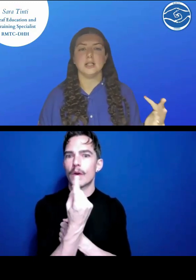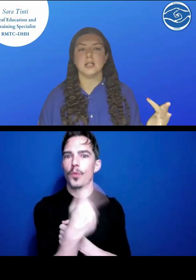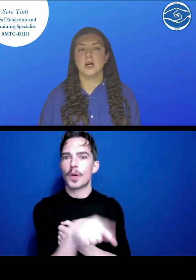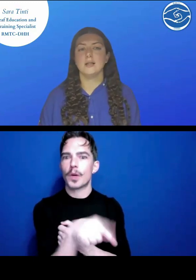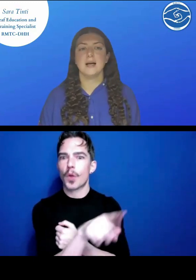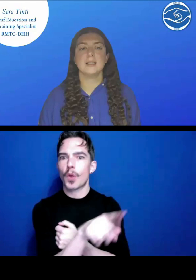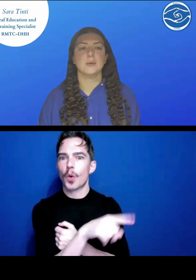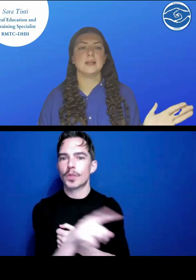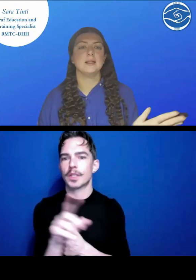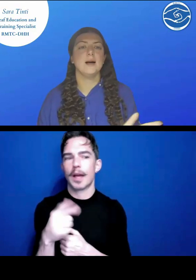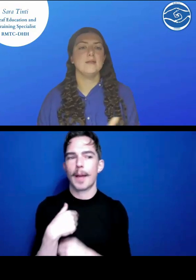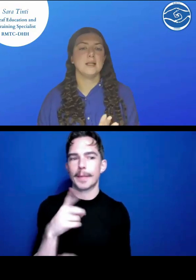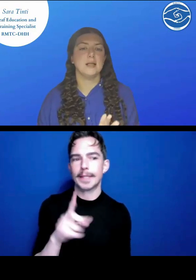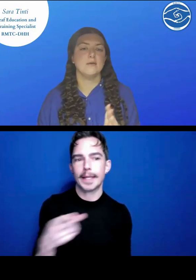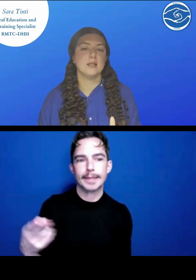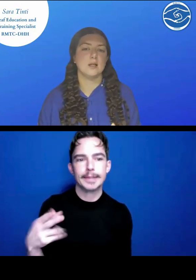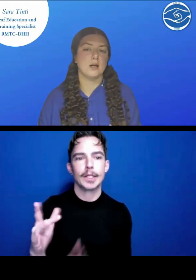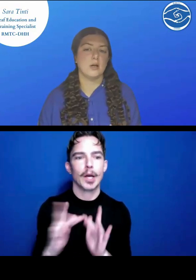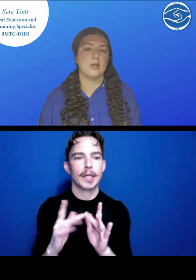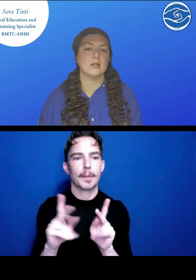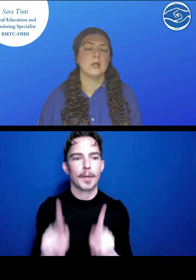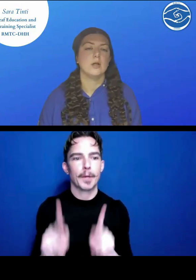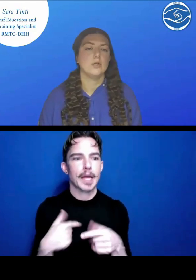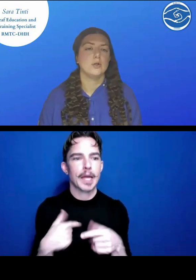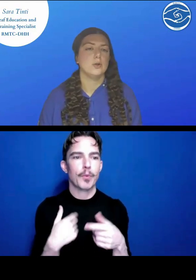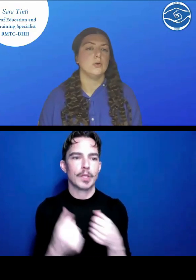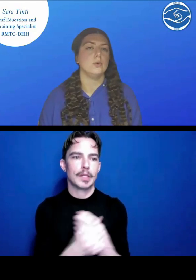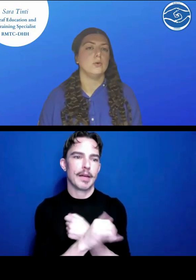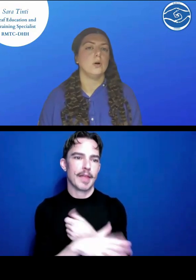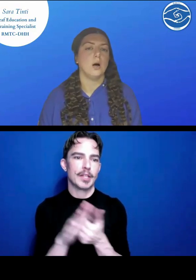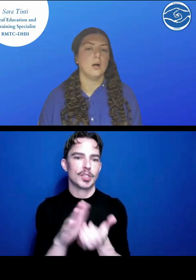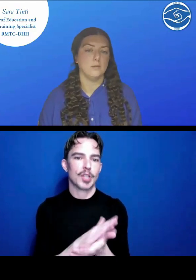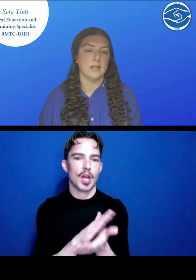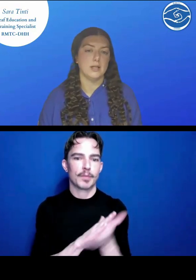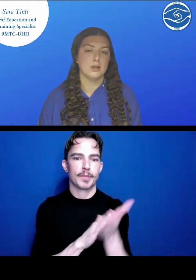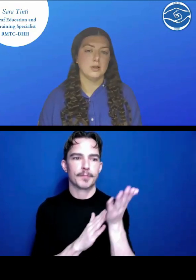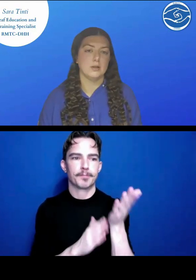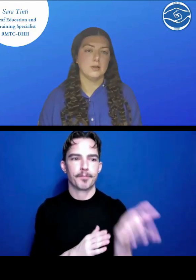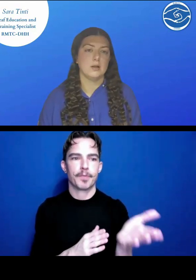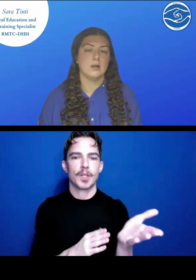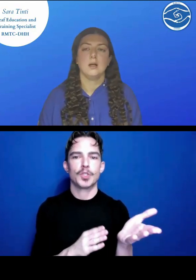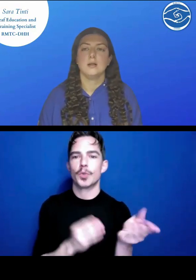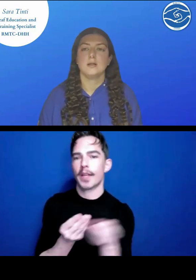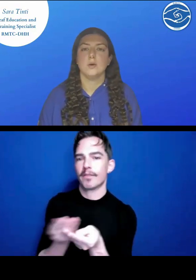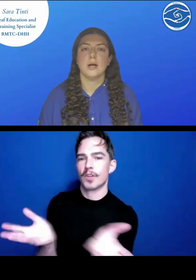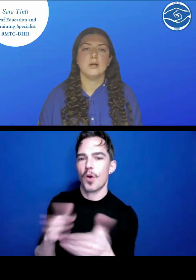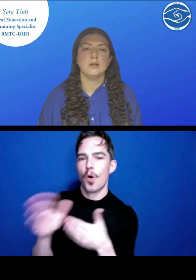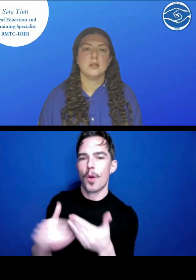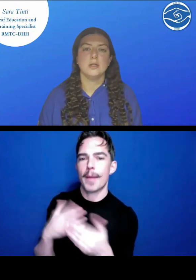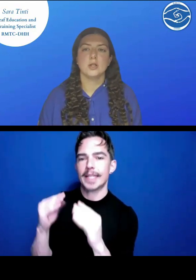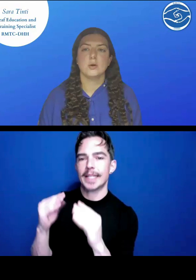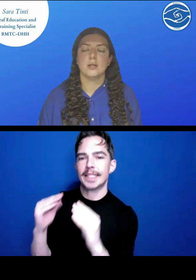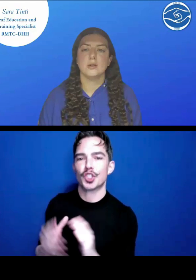DHH contact. I would love to give this document to all of my teachers." So, what you'll do is you're